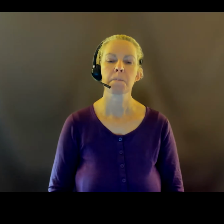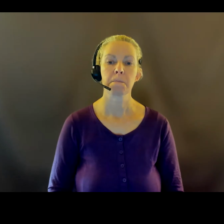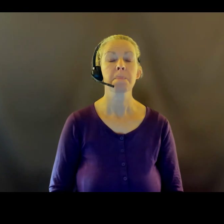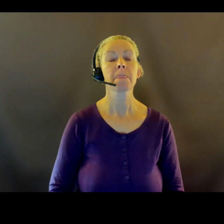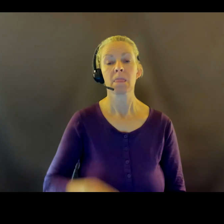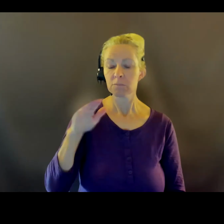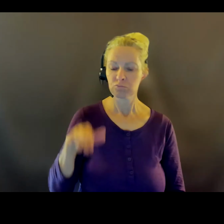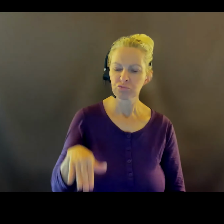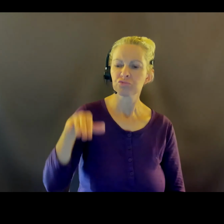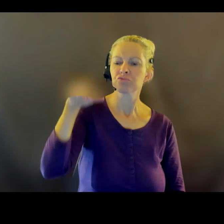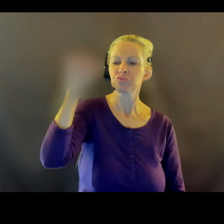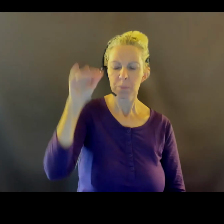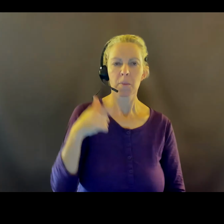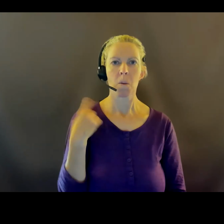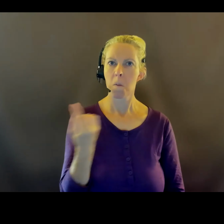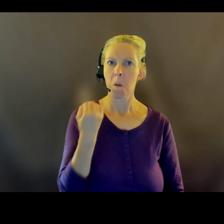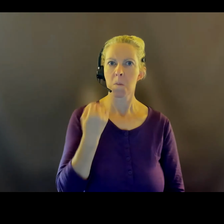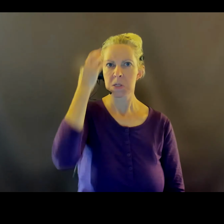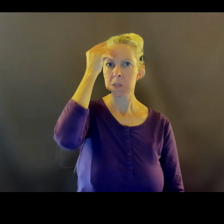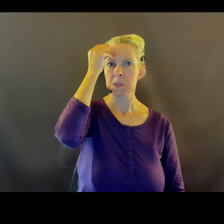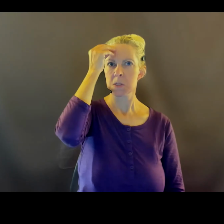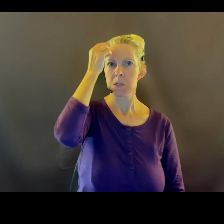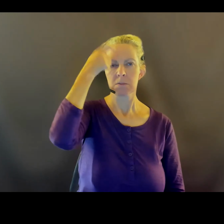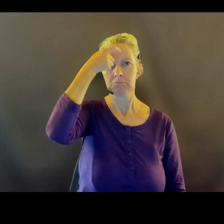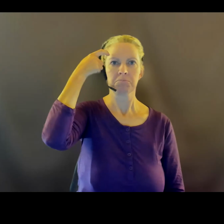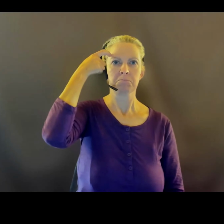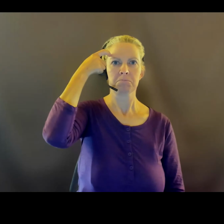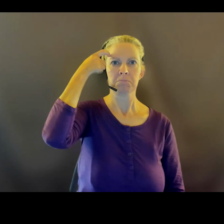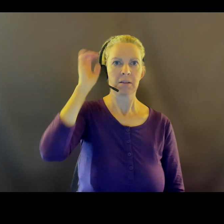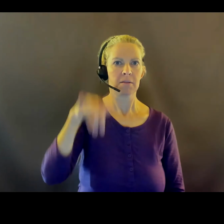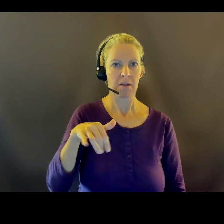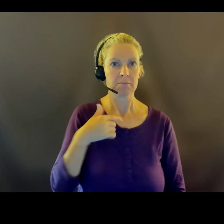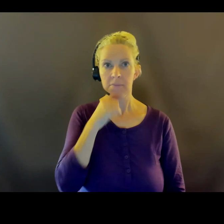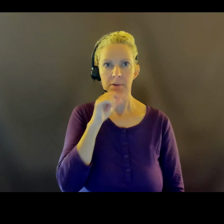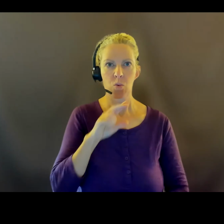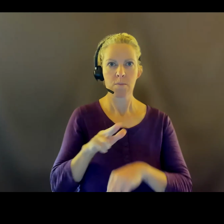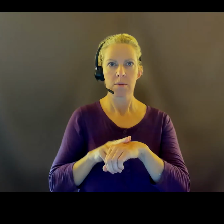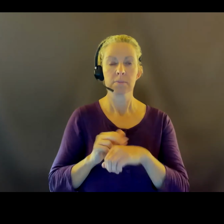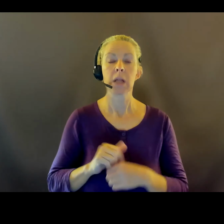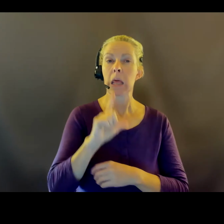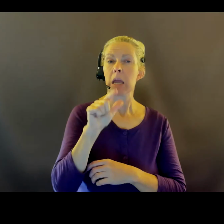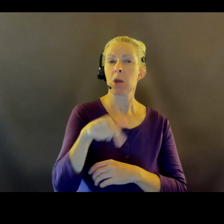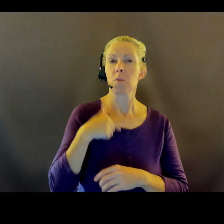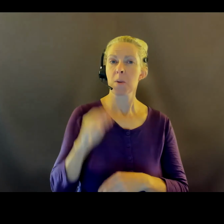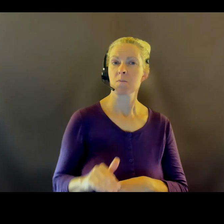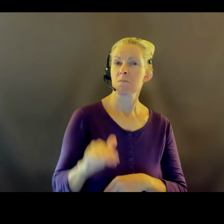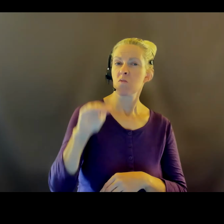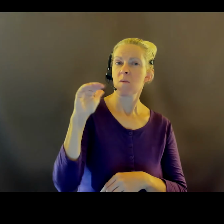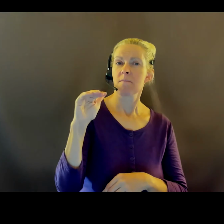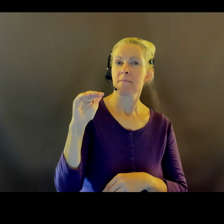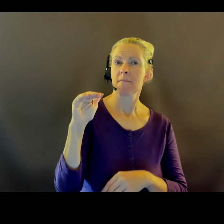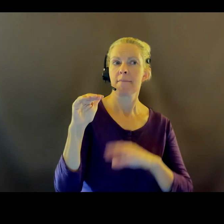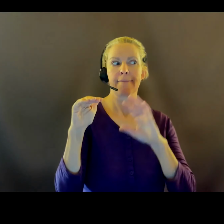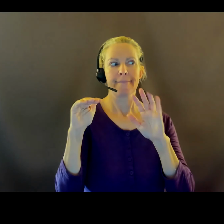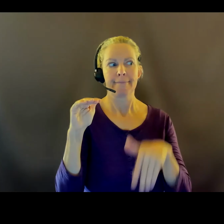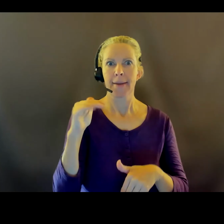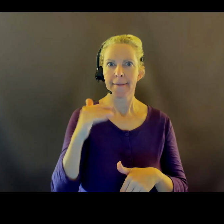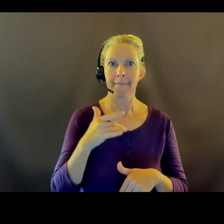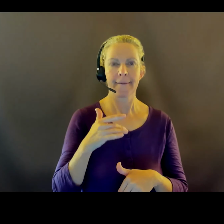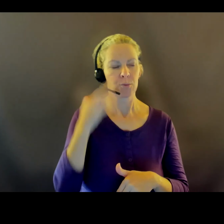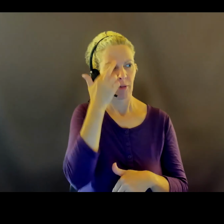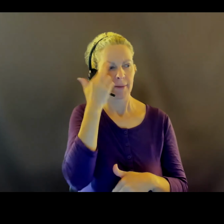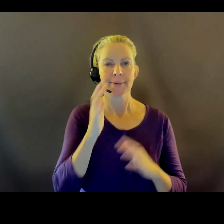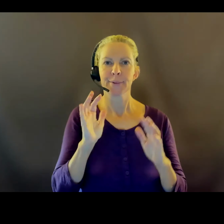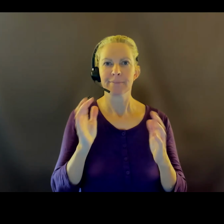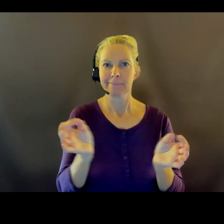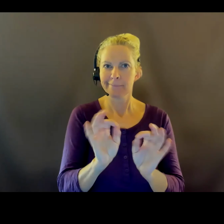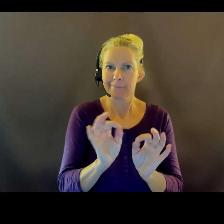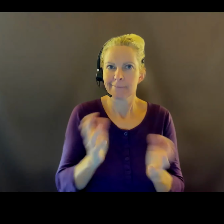As I grew older, it's not that big of a deal, when you think about it but it also helped